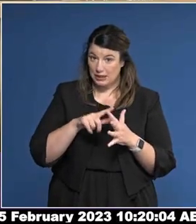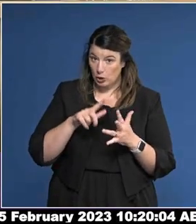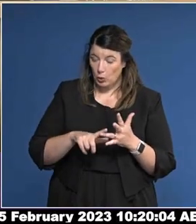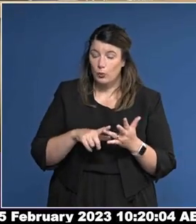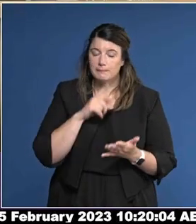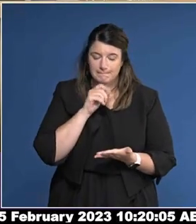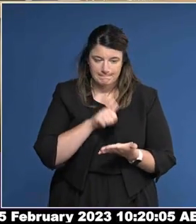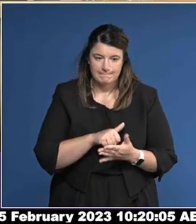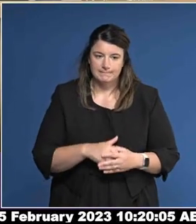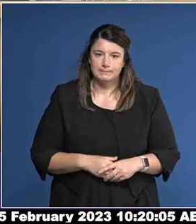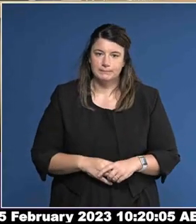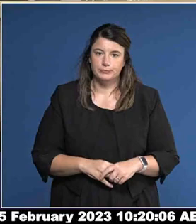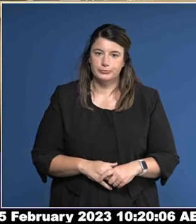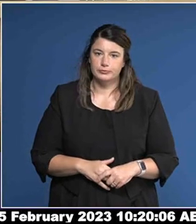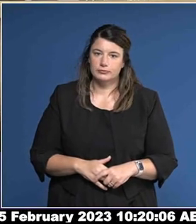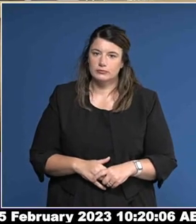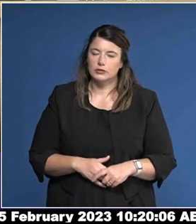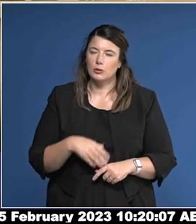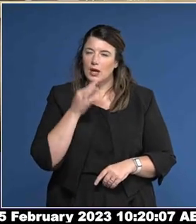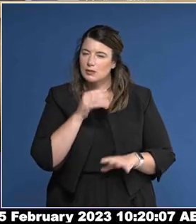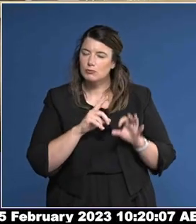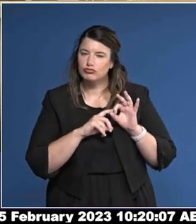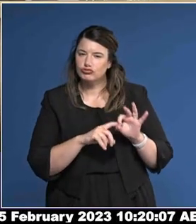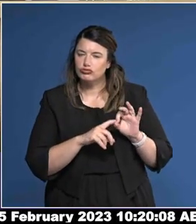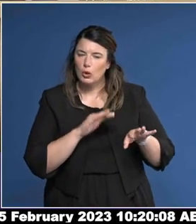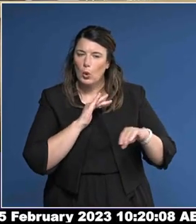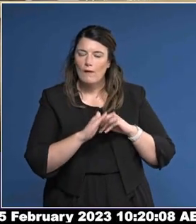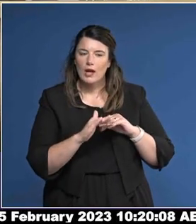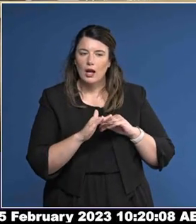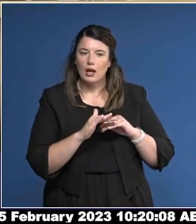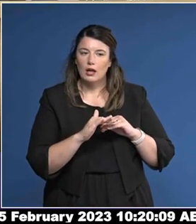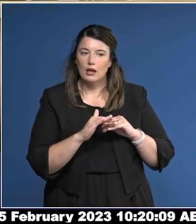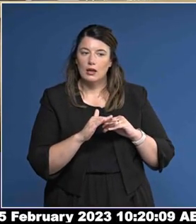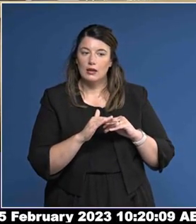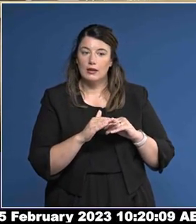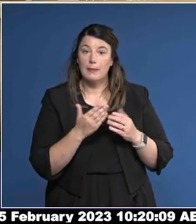And I want to ask you shortly some questions arising from the Public hearing 23.